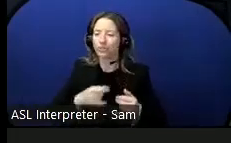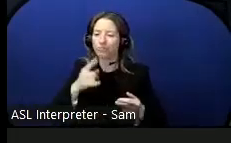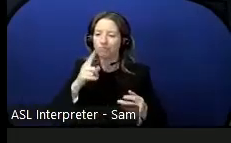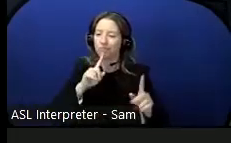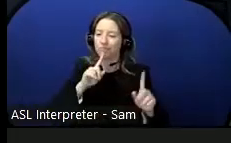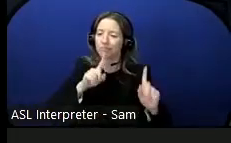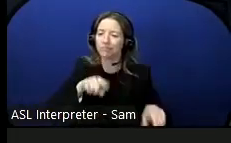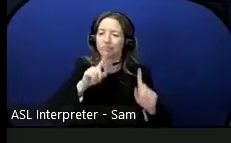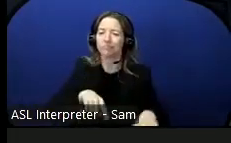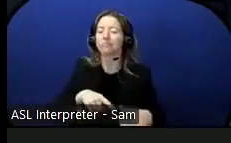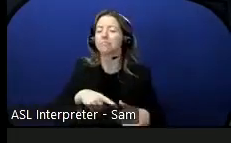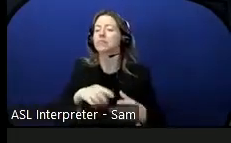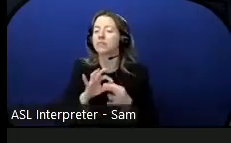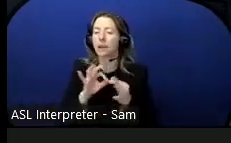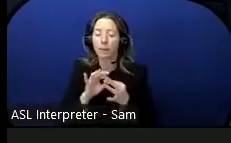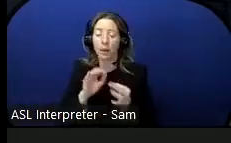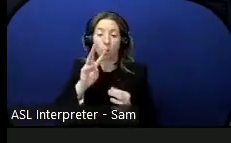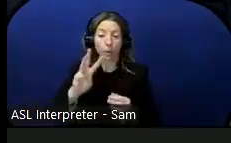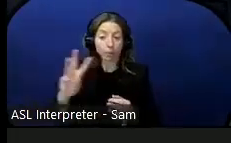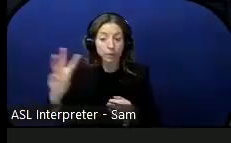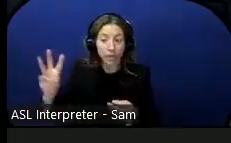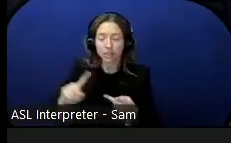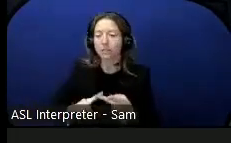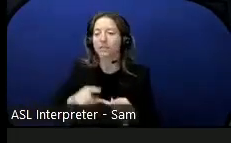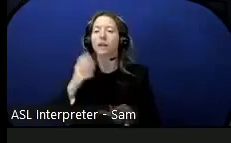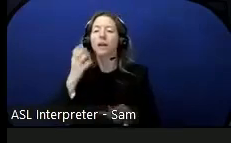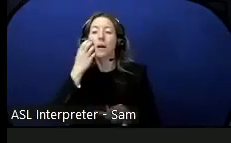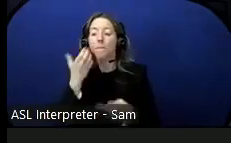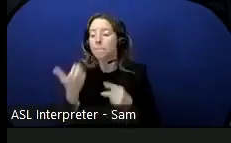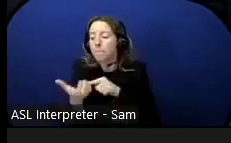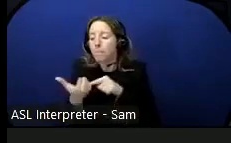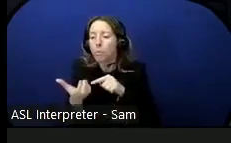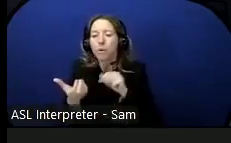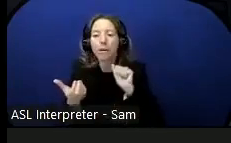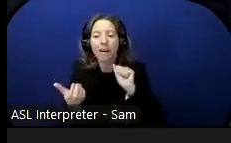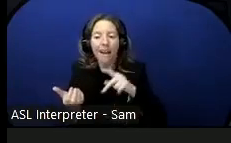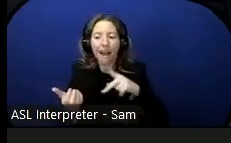that's the apps that we all use every day, to make sure that content is accessible